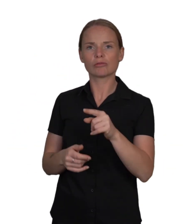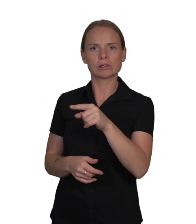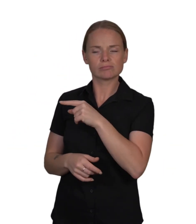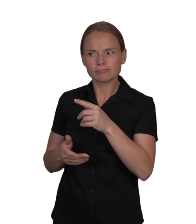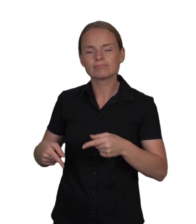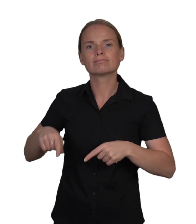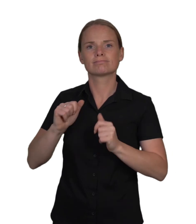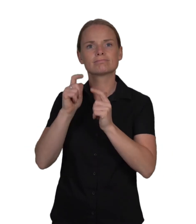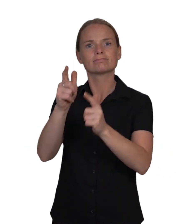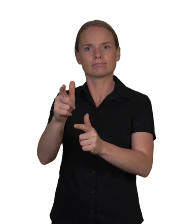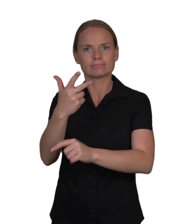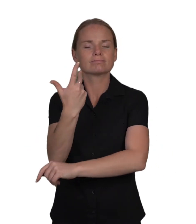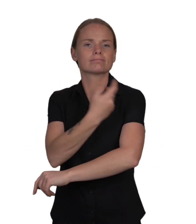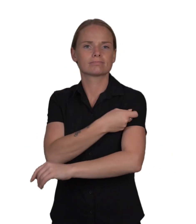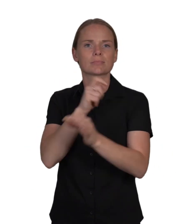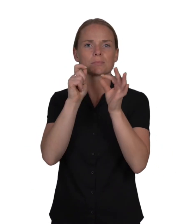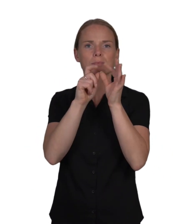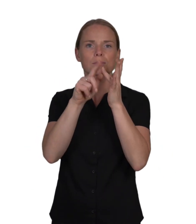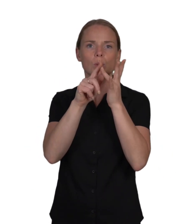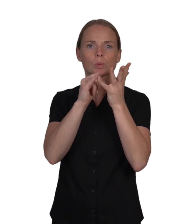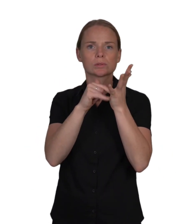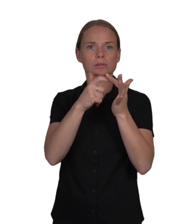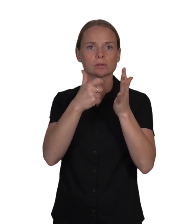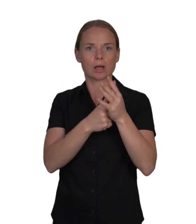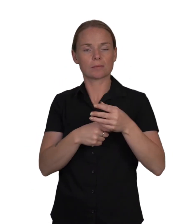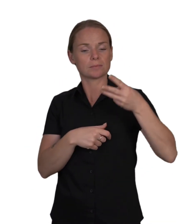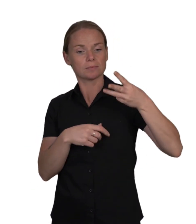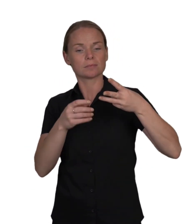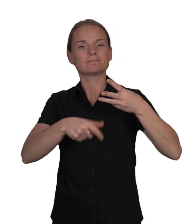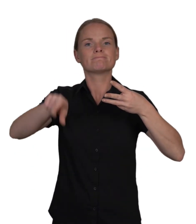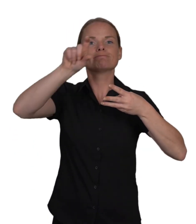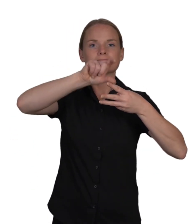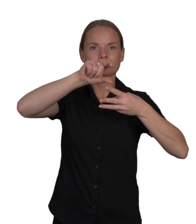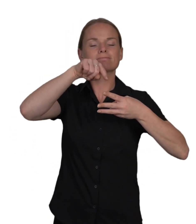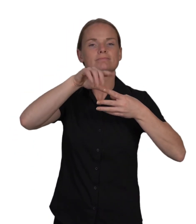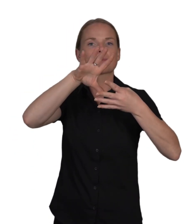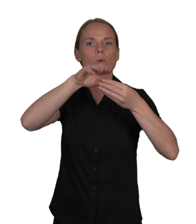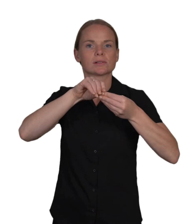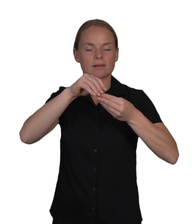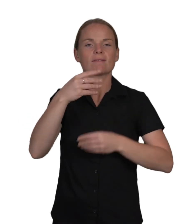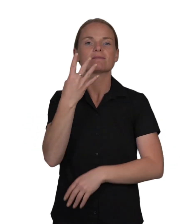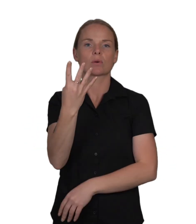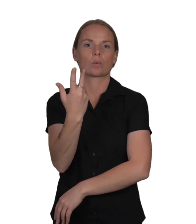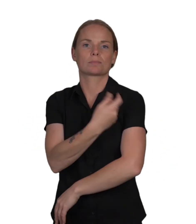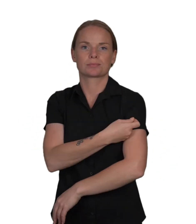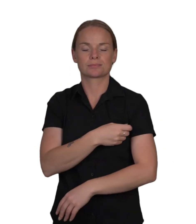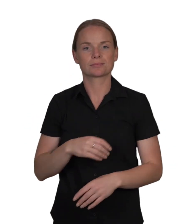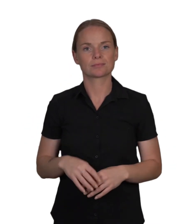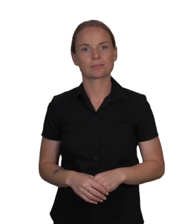to receive a booster dose (i.e. 4th dose) at 3 months, in line with the timing of the general population.